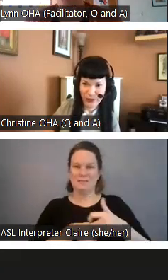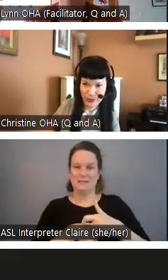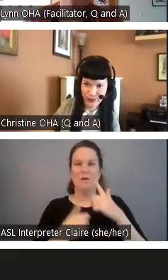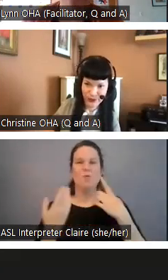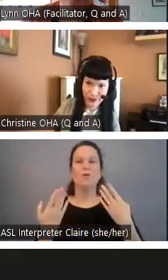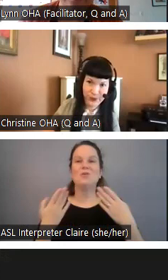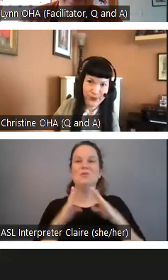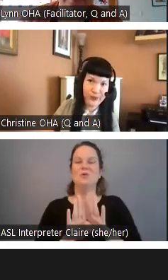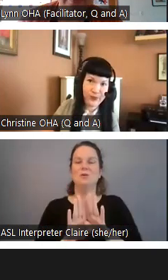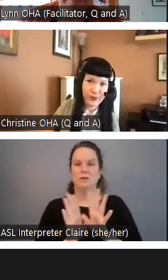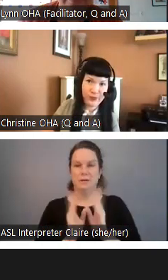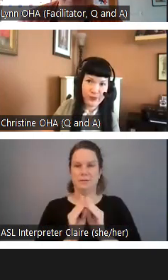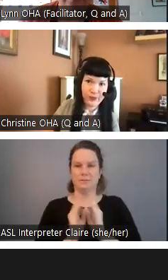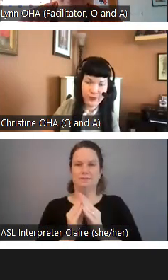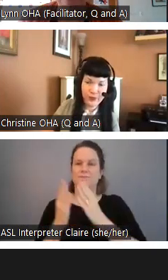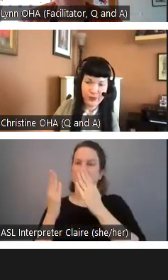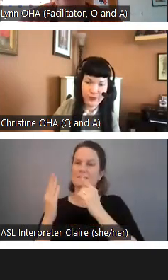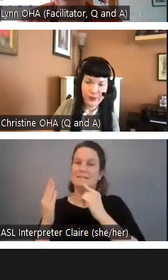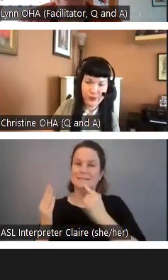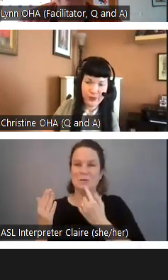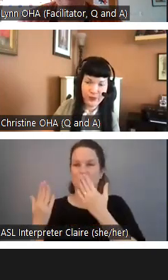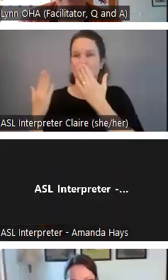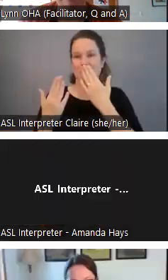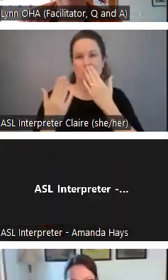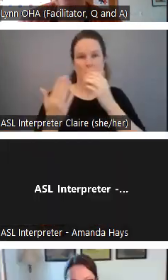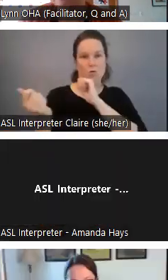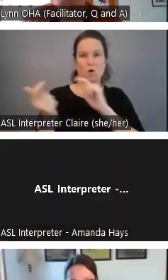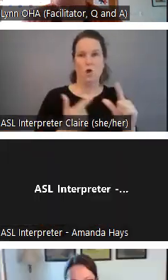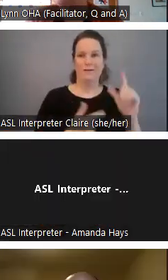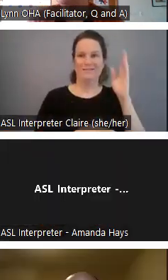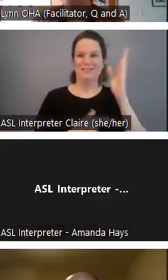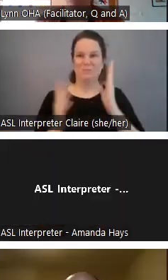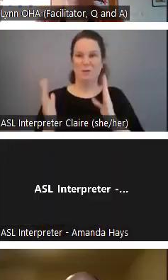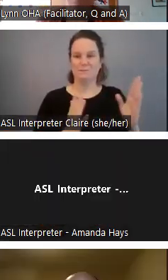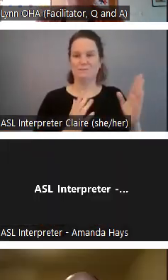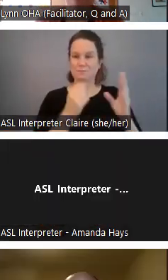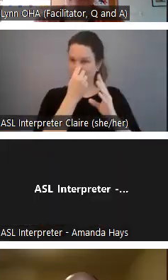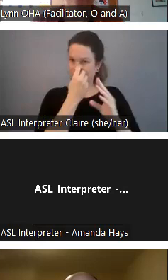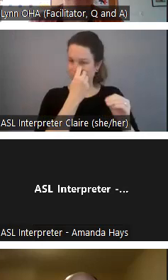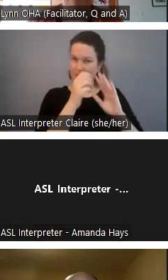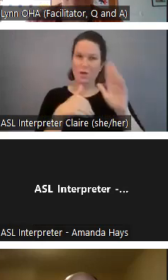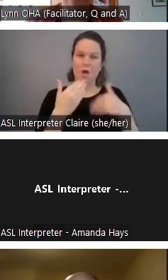out. I want to extend my sincere gratitude to all of our speakers and